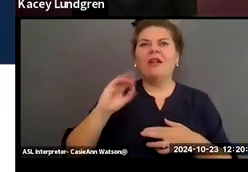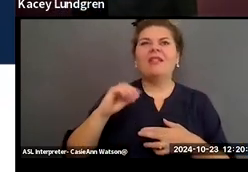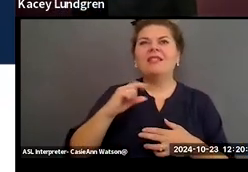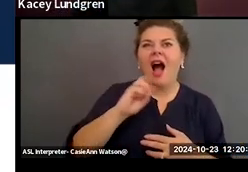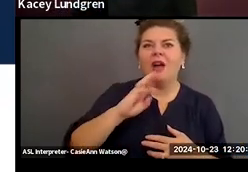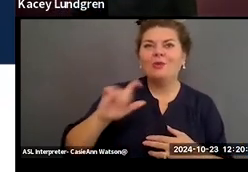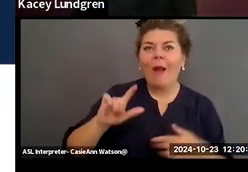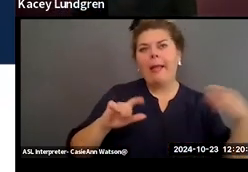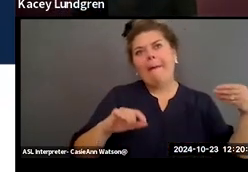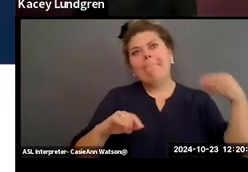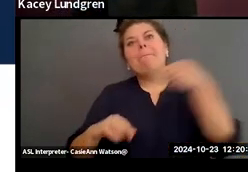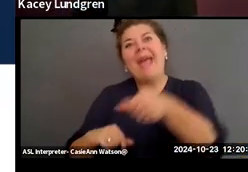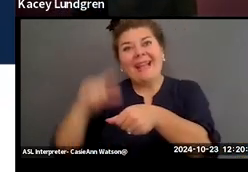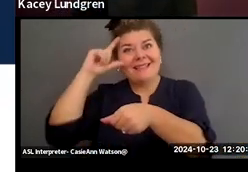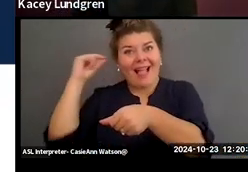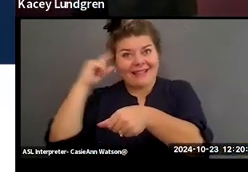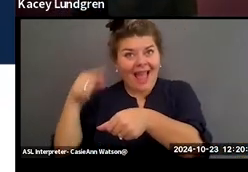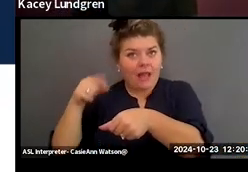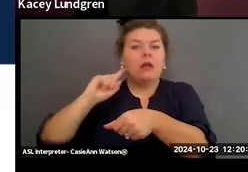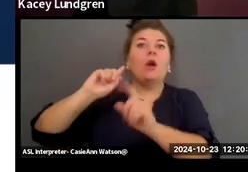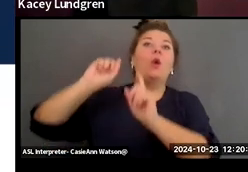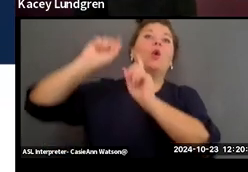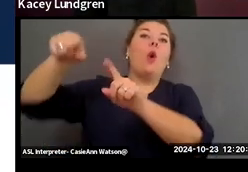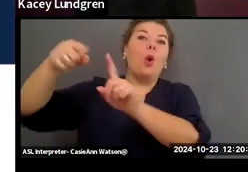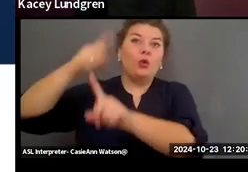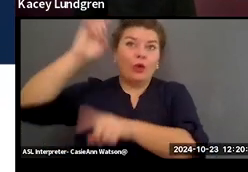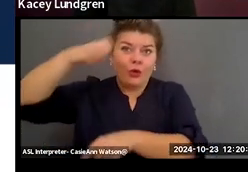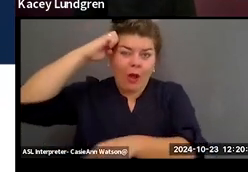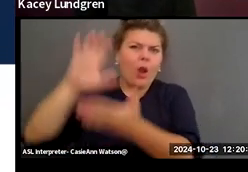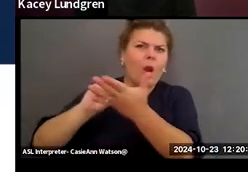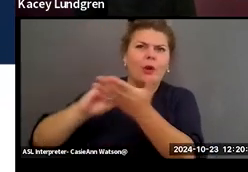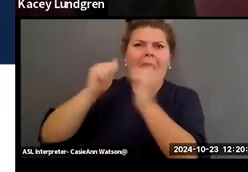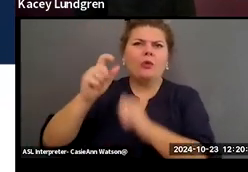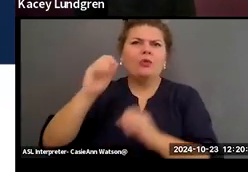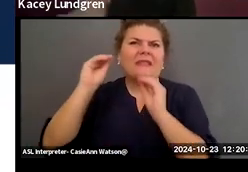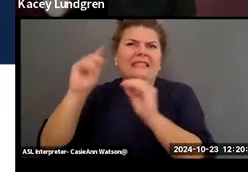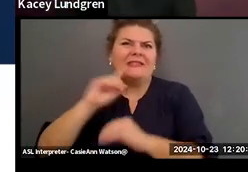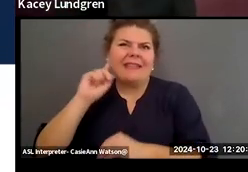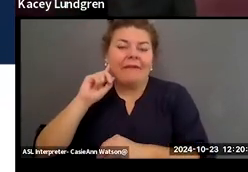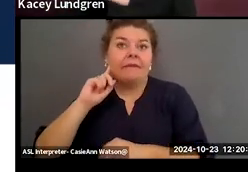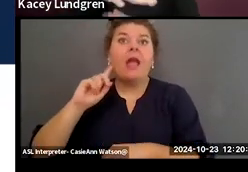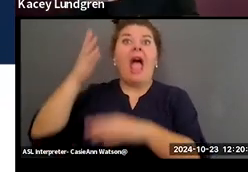and learn how they taught deaf students there. Once Gallaudet learned their methods, he would come back,